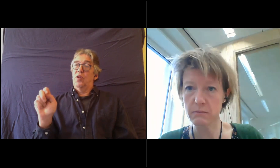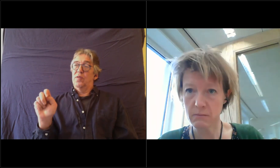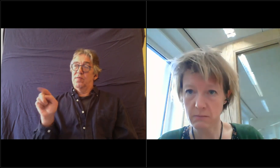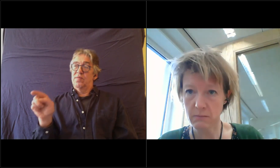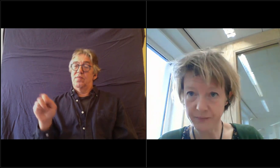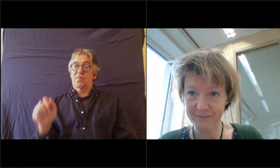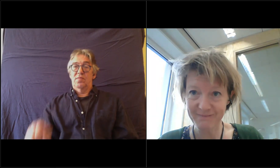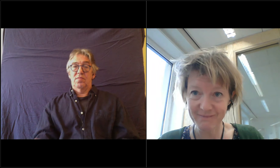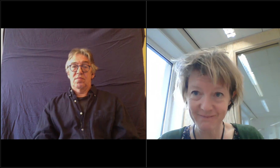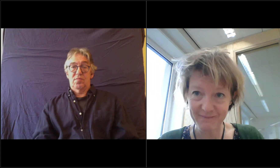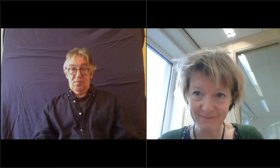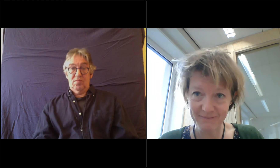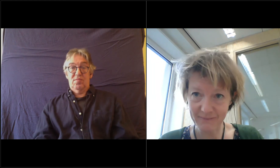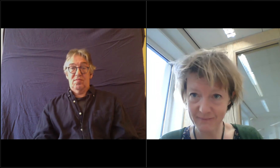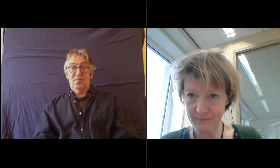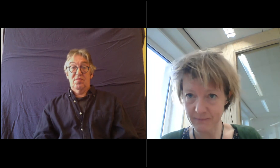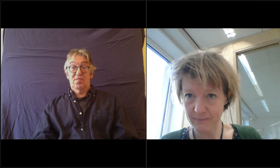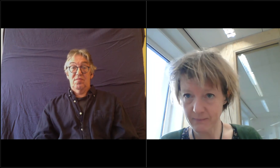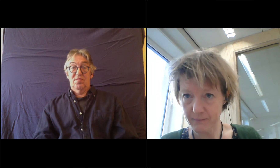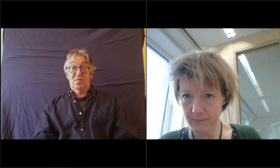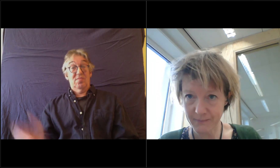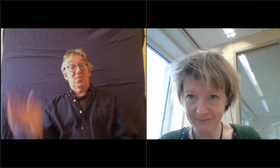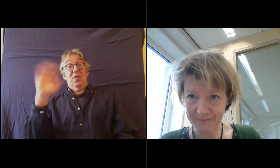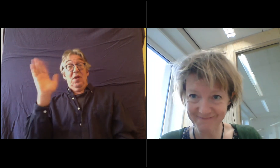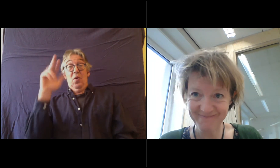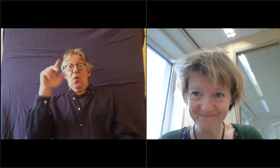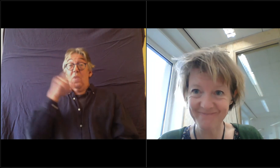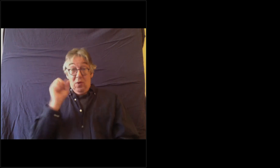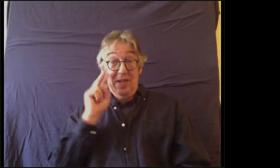Okay. MARION: Hi, Catherine. We can see you.